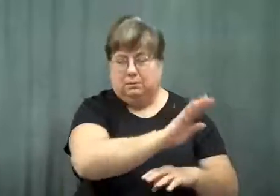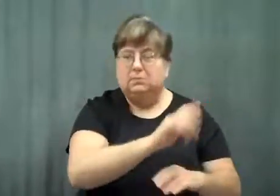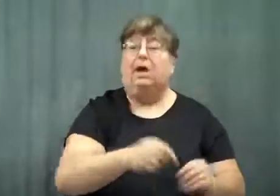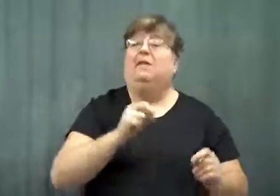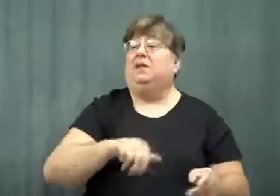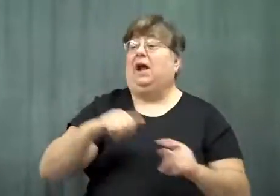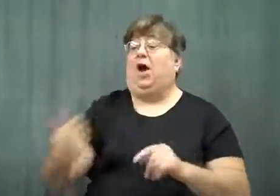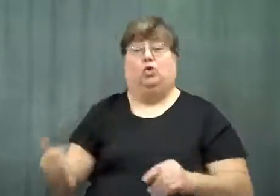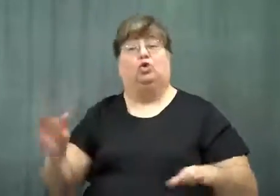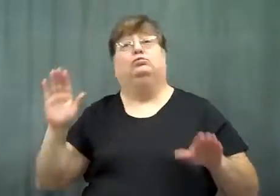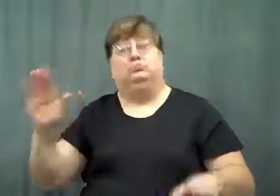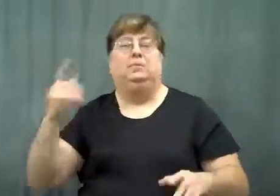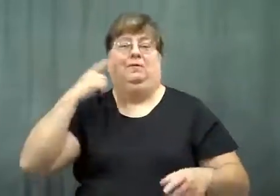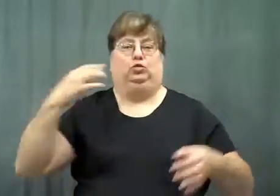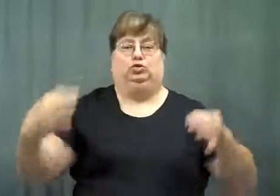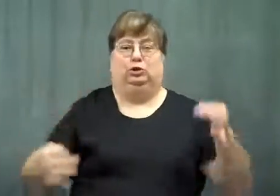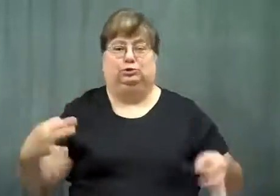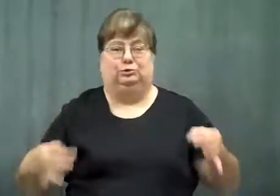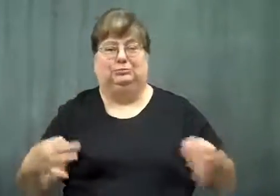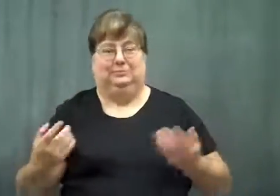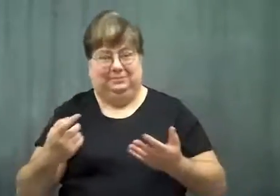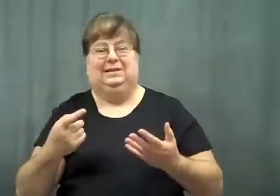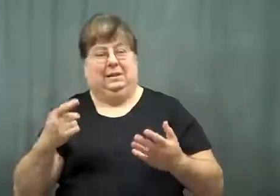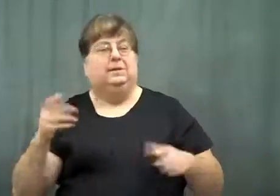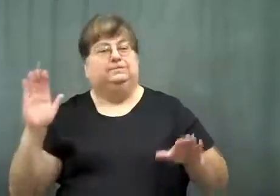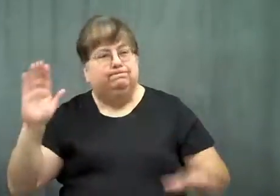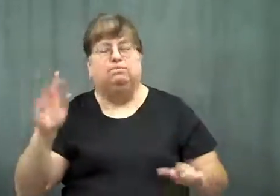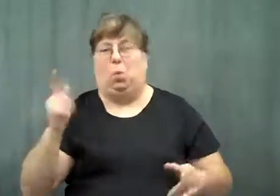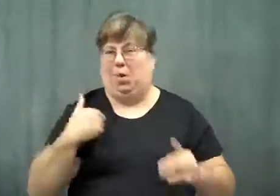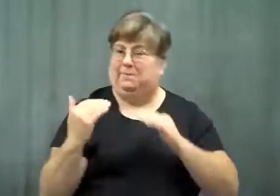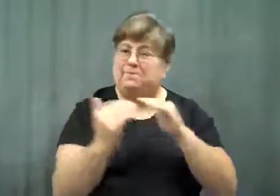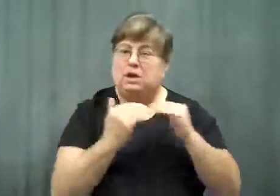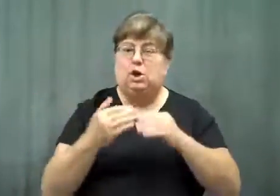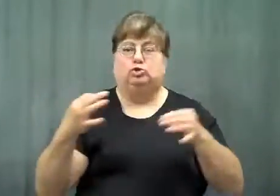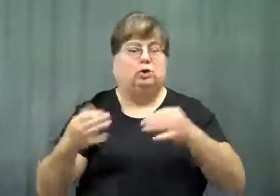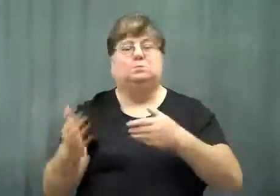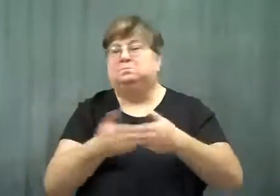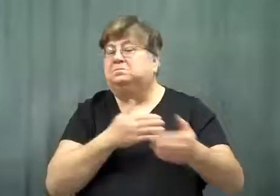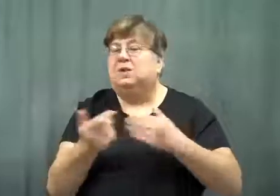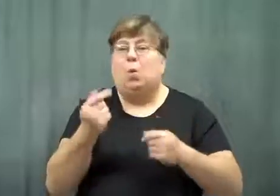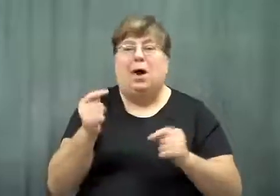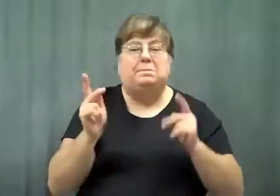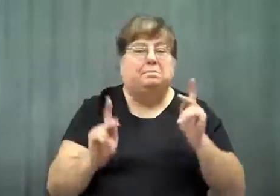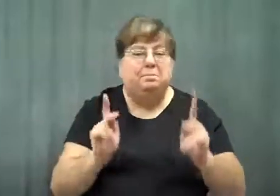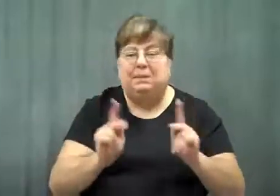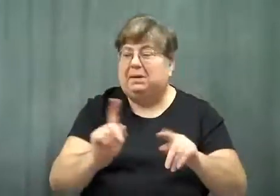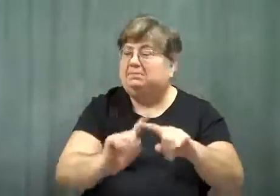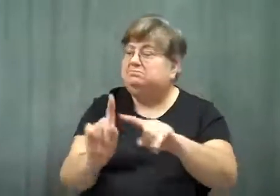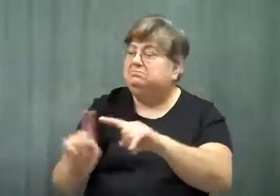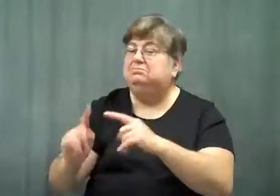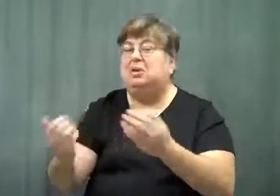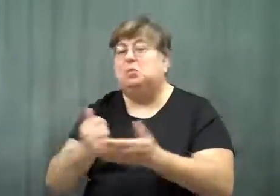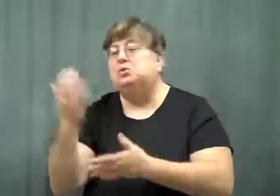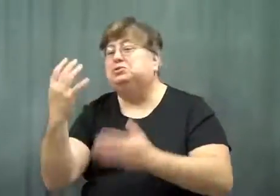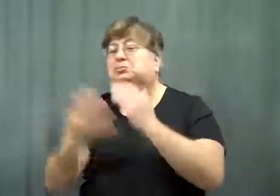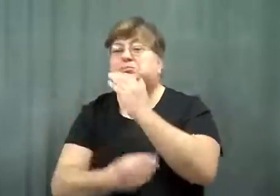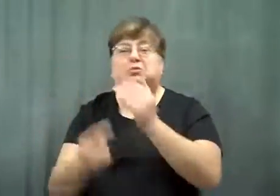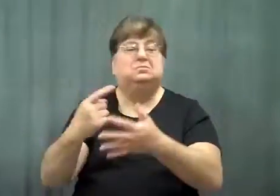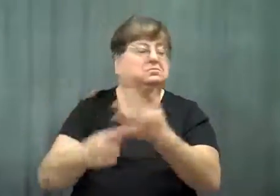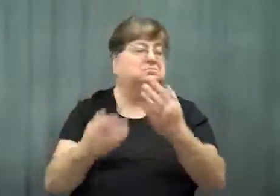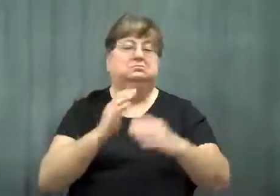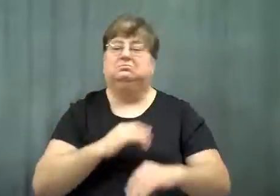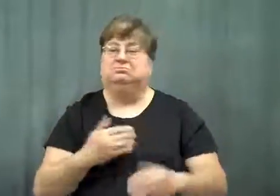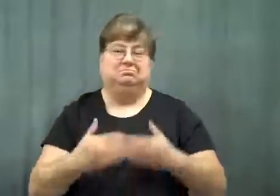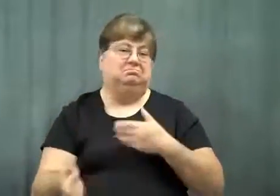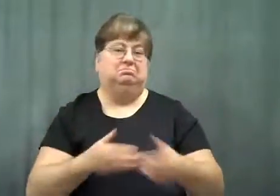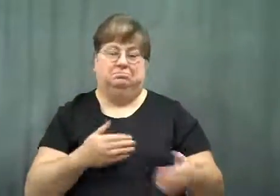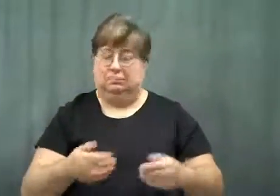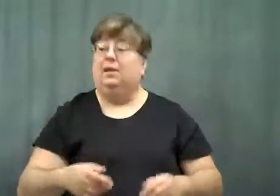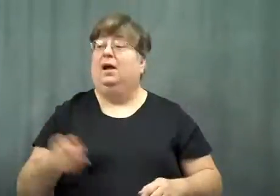The other one is for becoming a judge and promising to judge impartially.